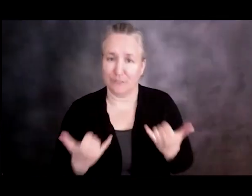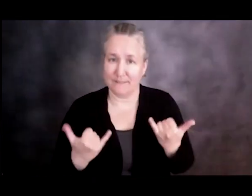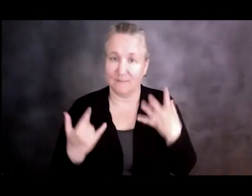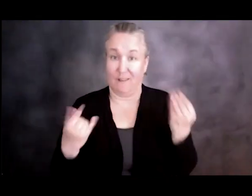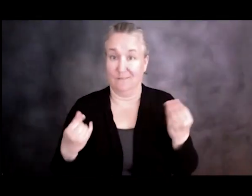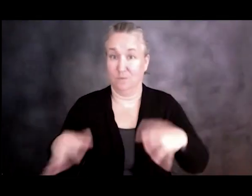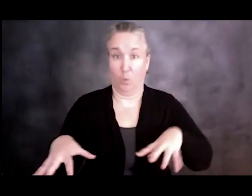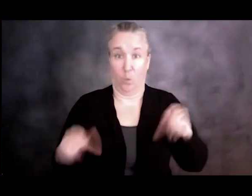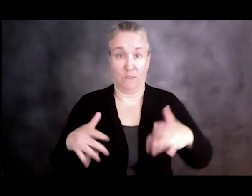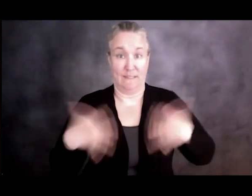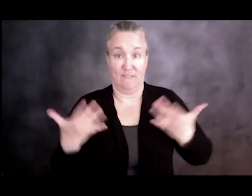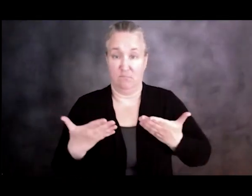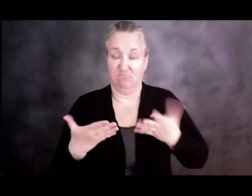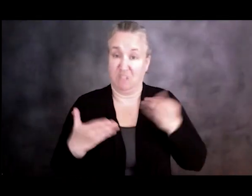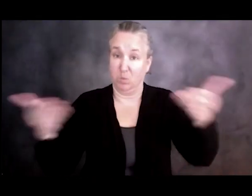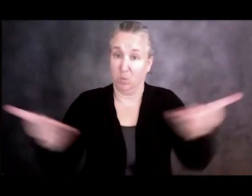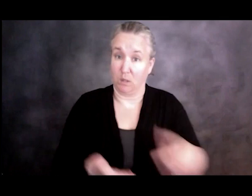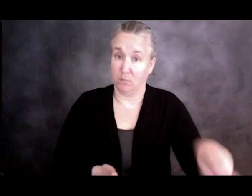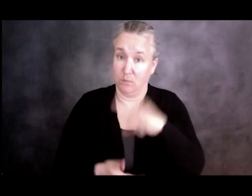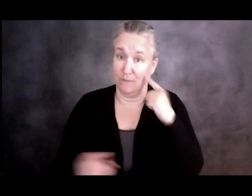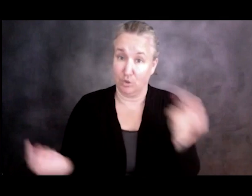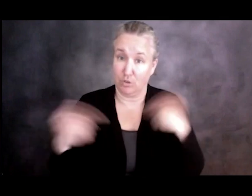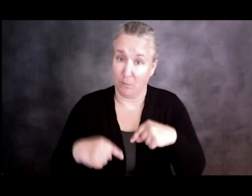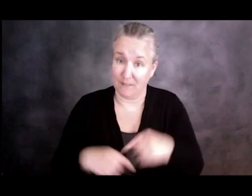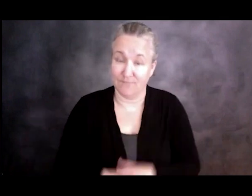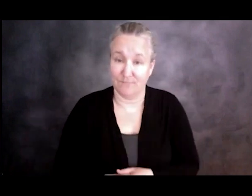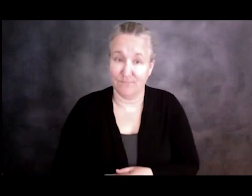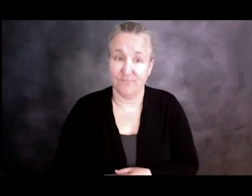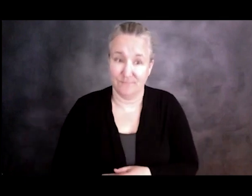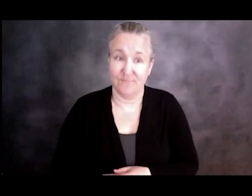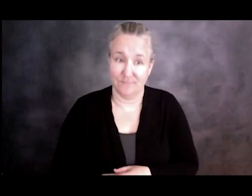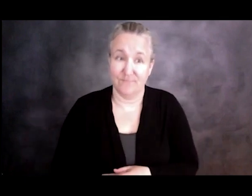and to welcome all of you for coming out for what I really